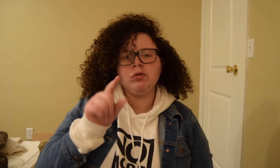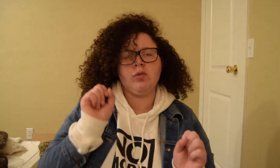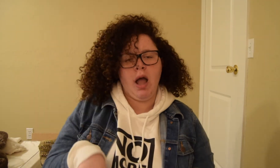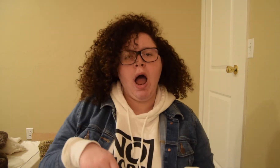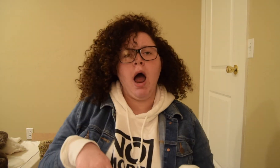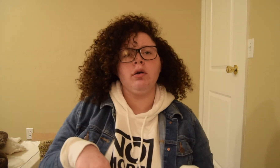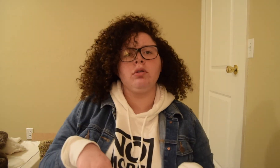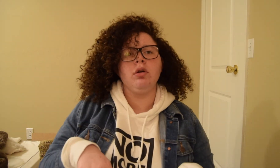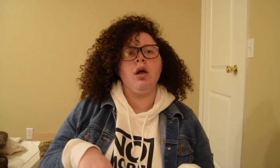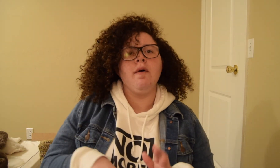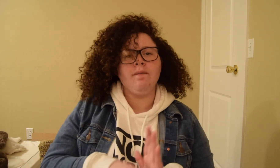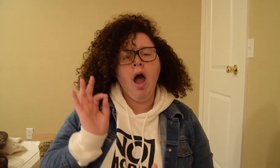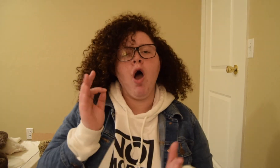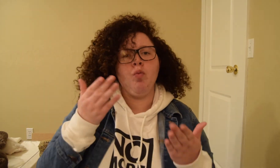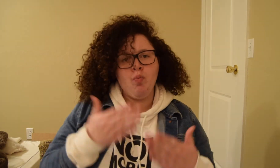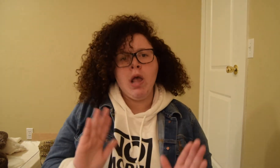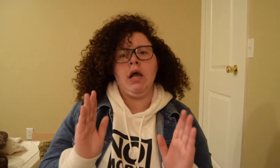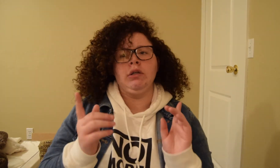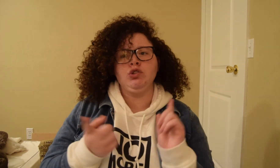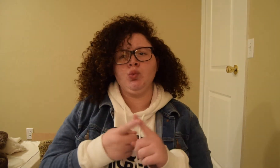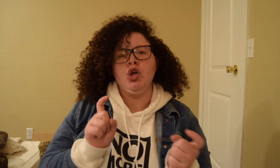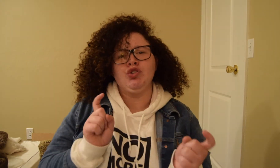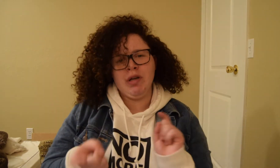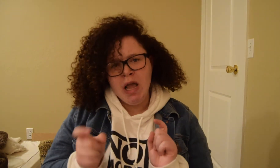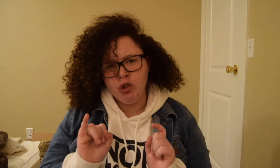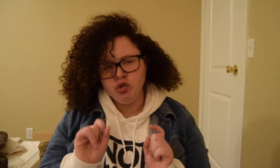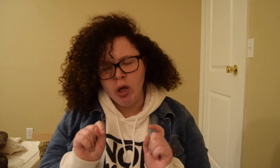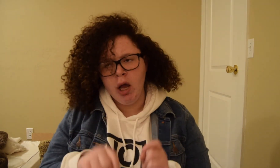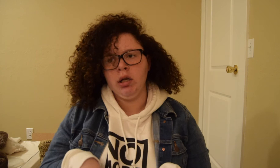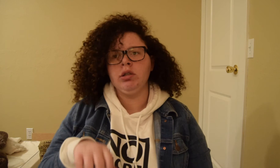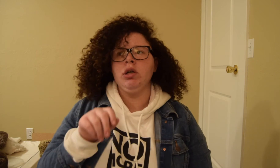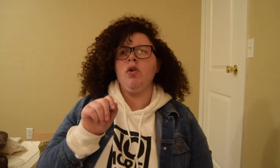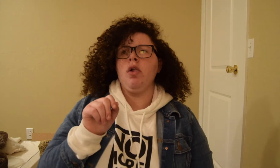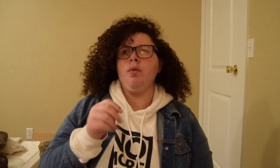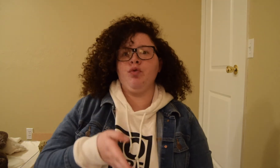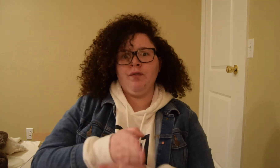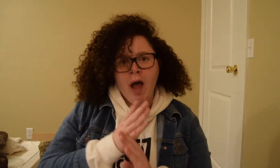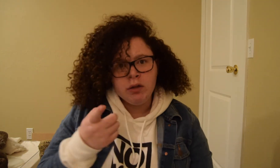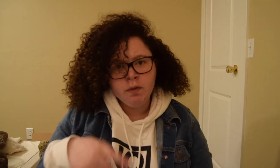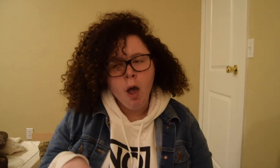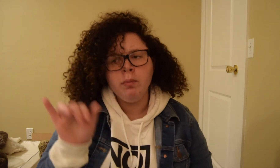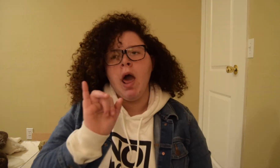You can find ways to change it or prevent